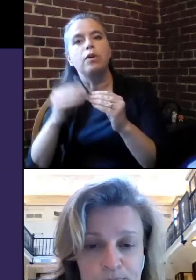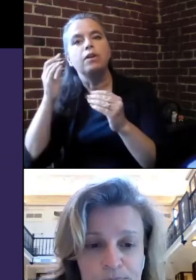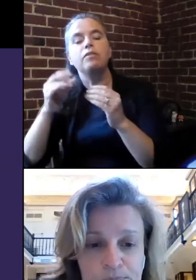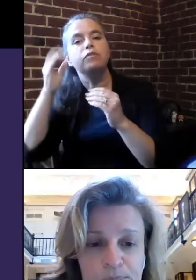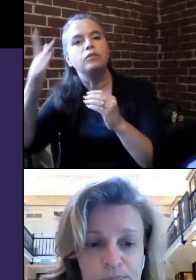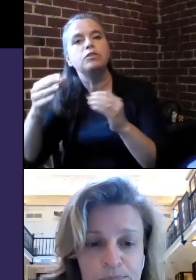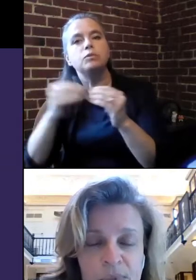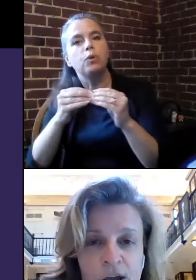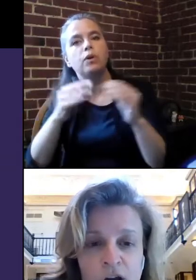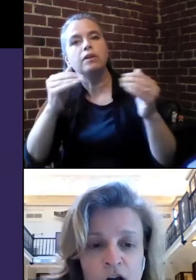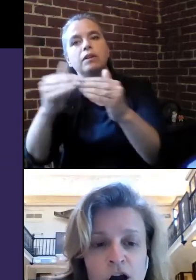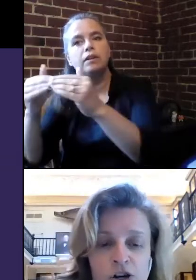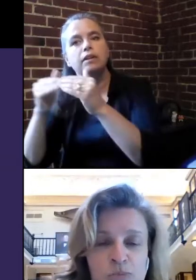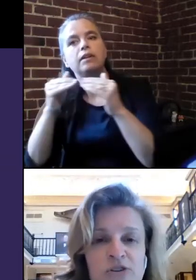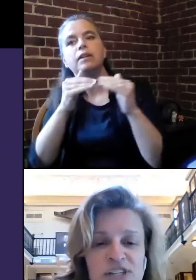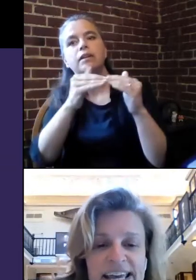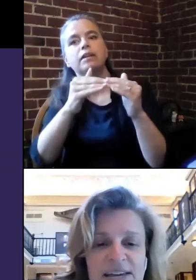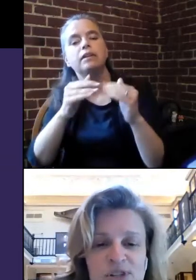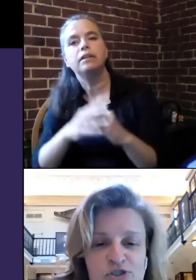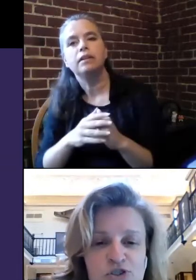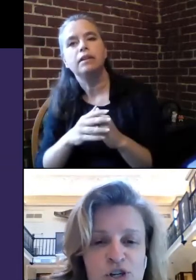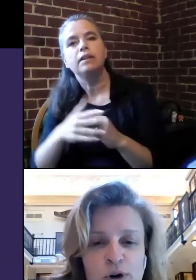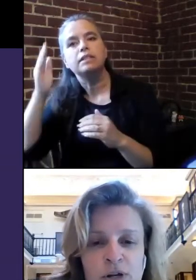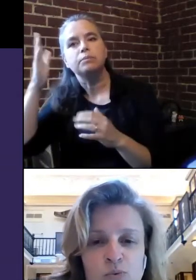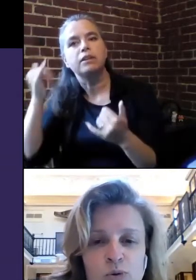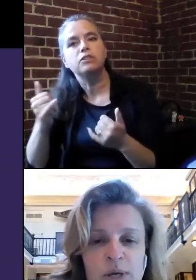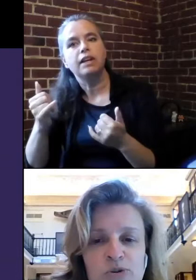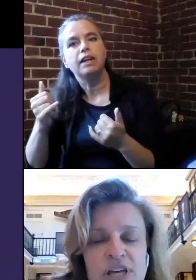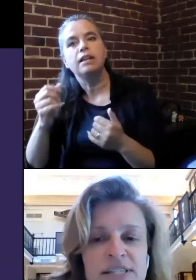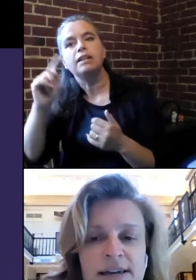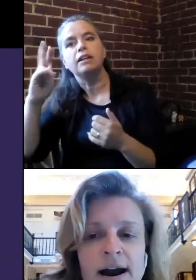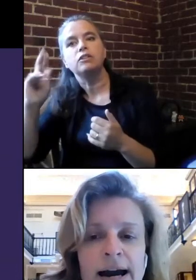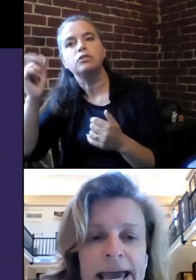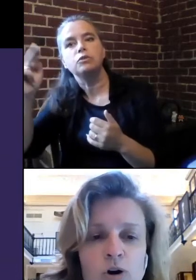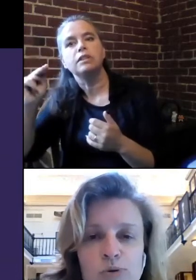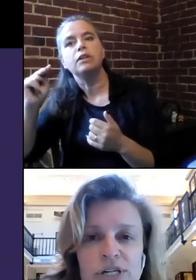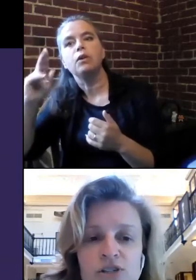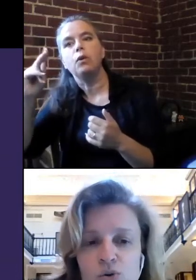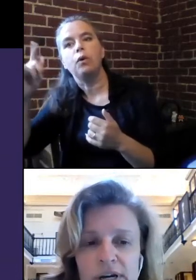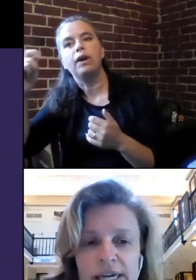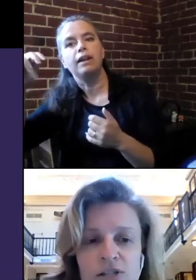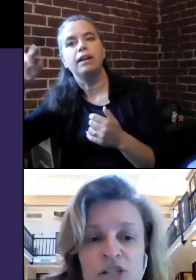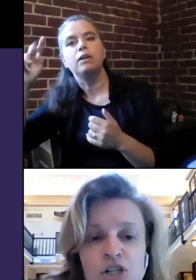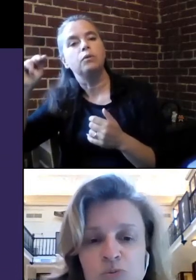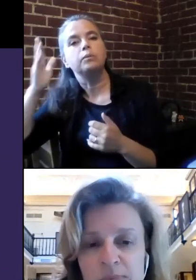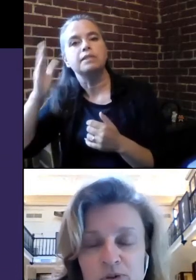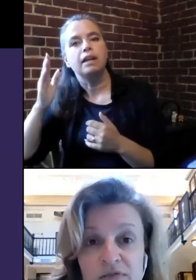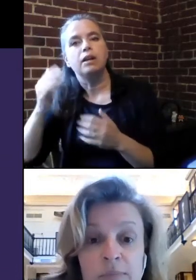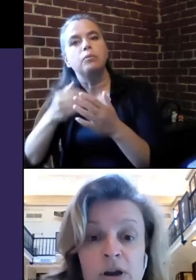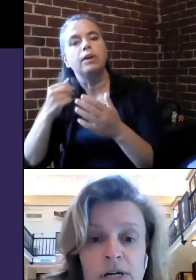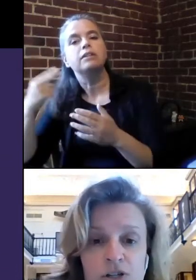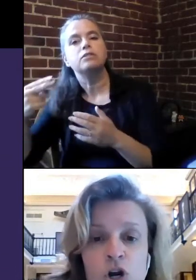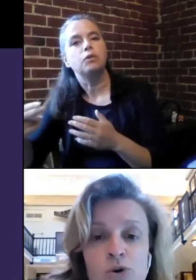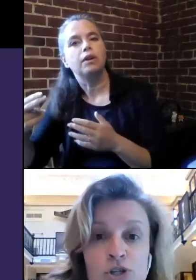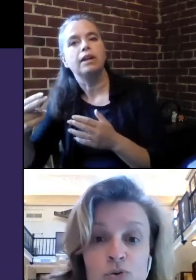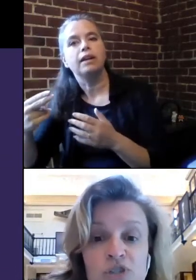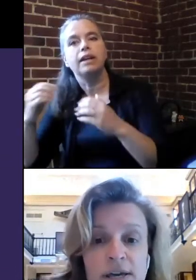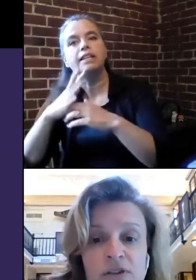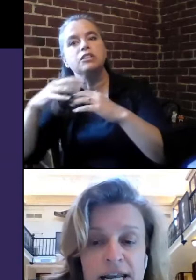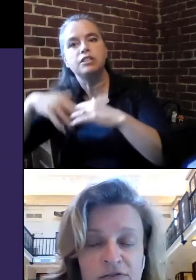Our speaker today, Dr. Susan Kooiman, will be presenting on how prehistoric indigenous peoples of the Americas were using the native grapes and grapevines.